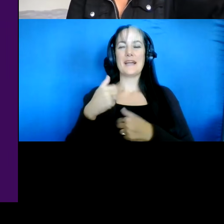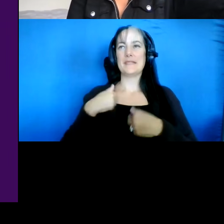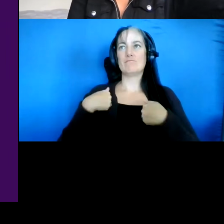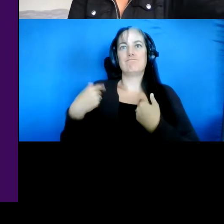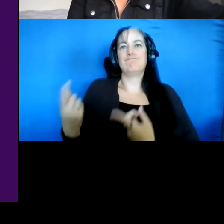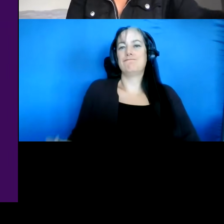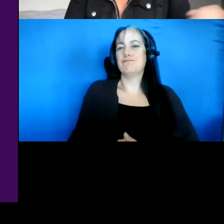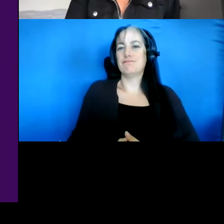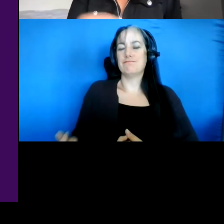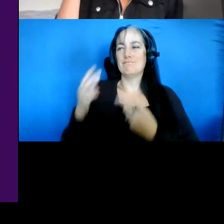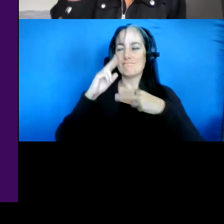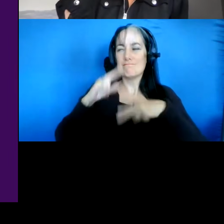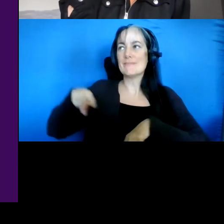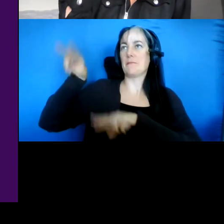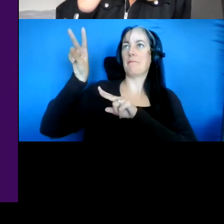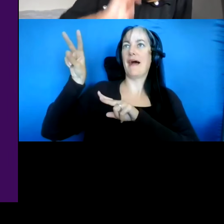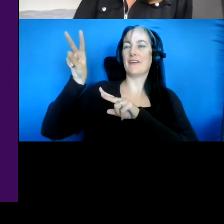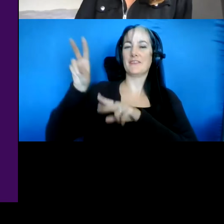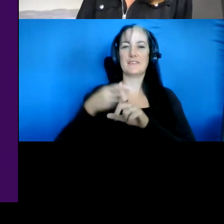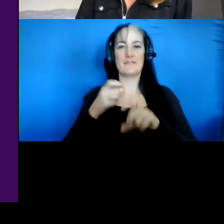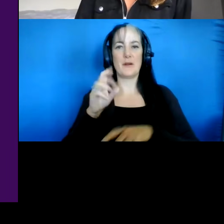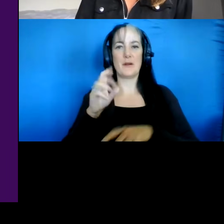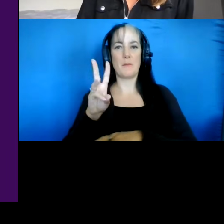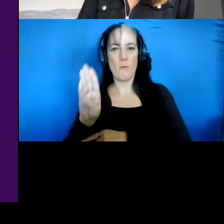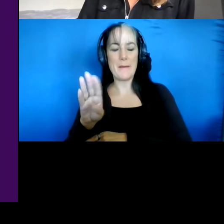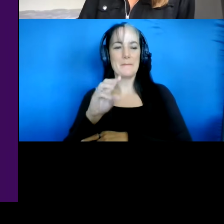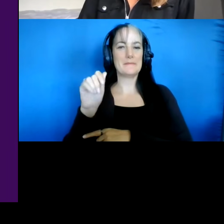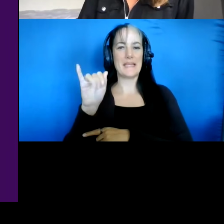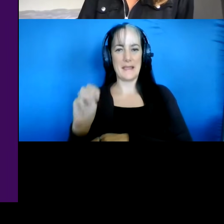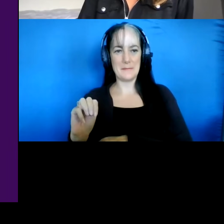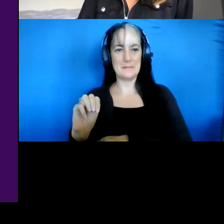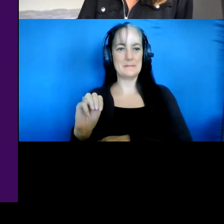in mind. I have learned so much from you as a group so it's an absolute delight to be